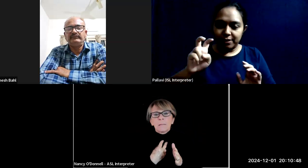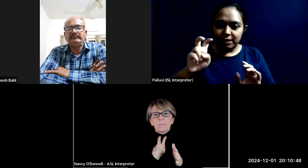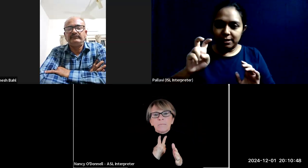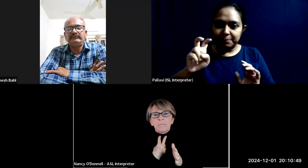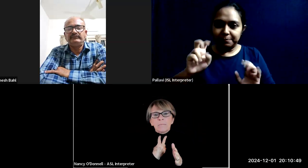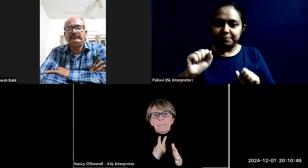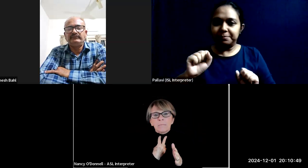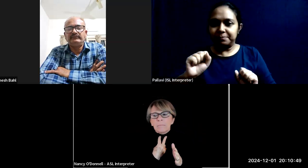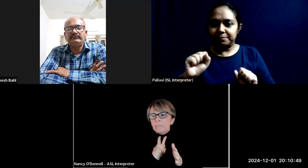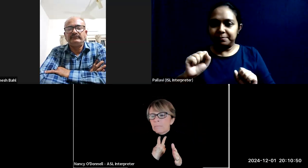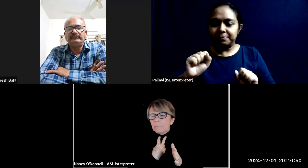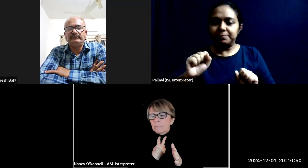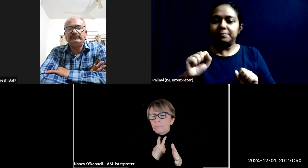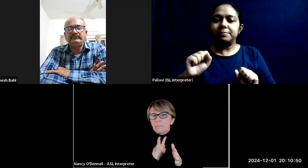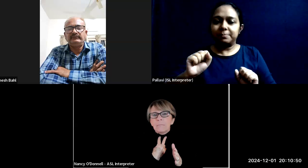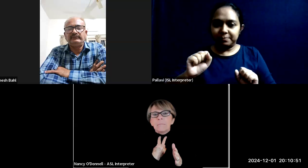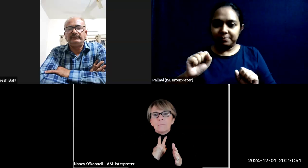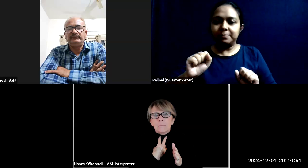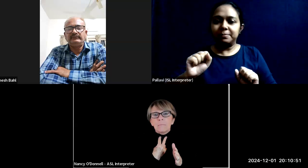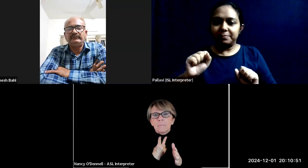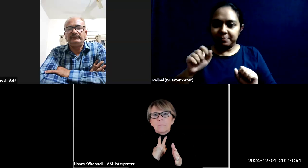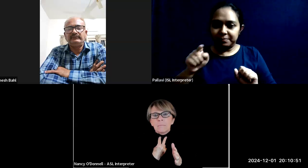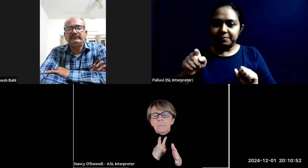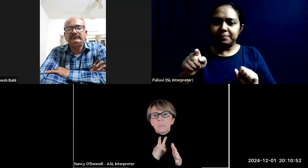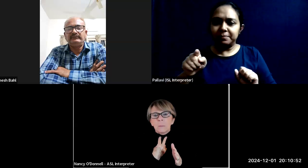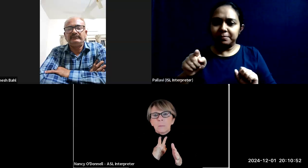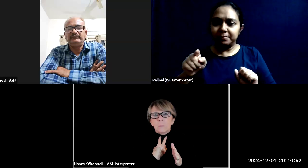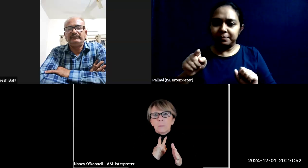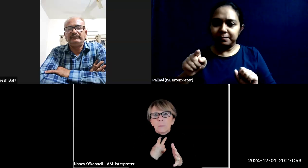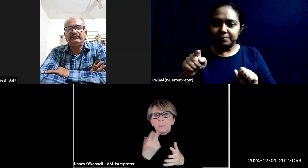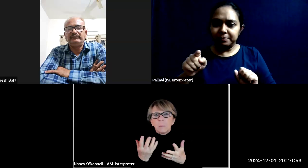uh some